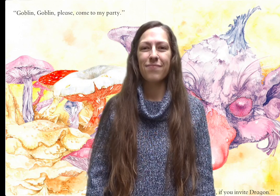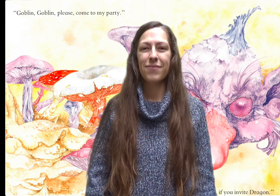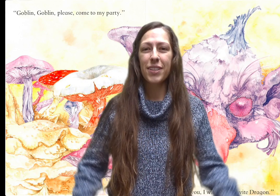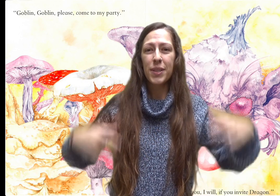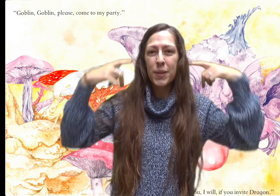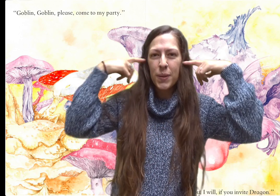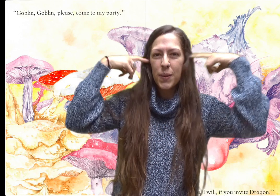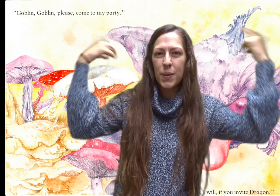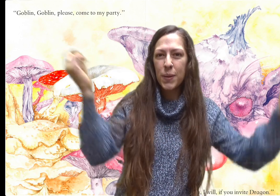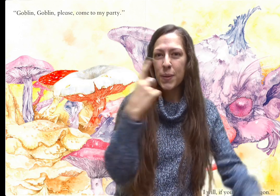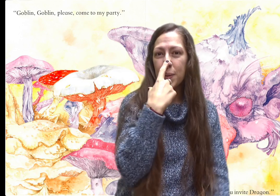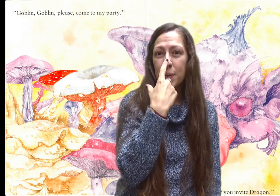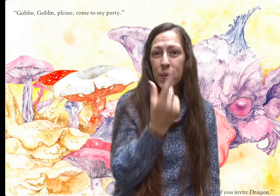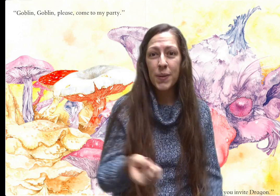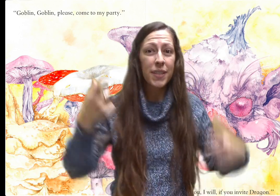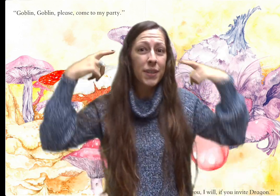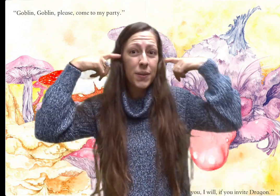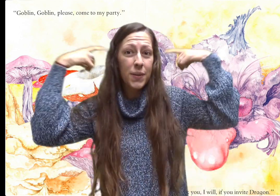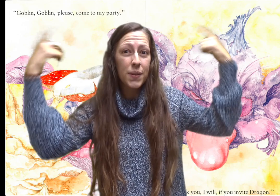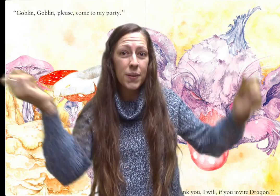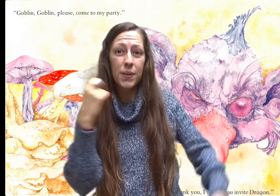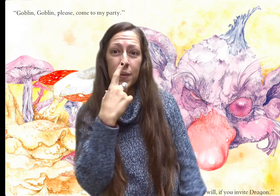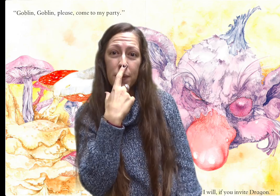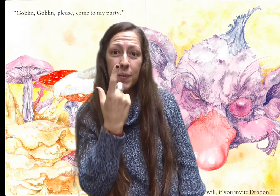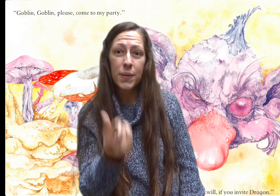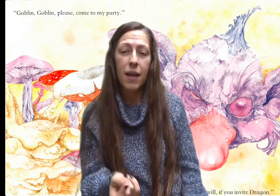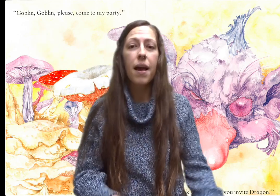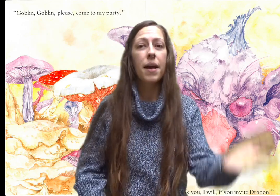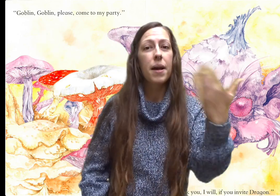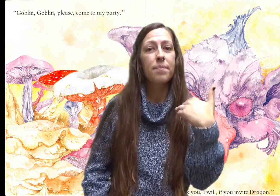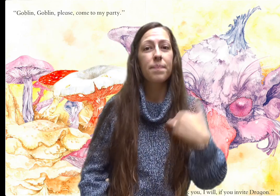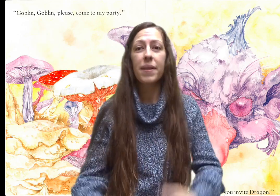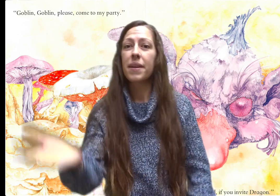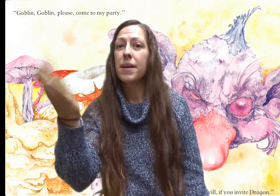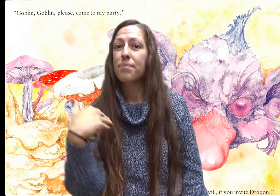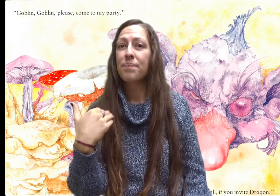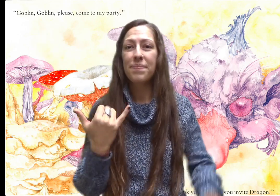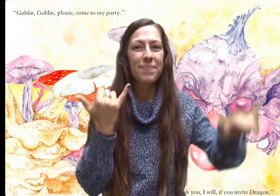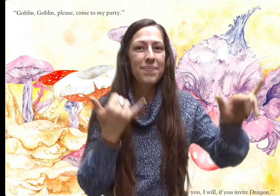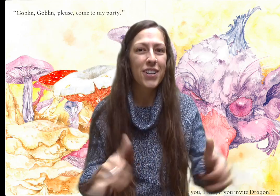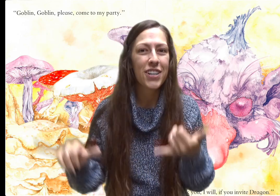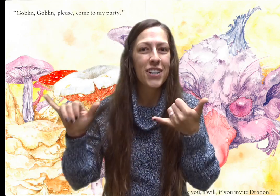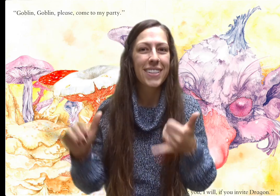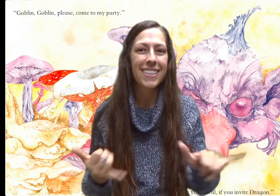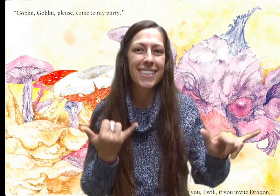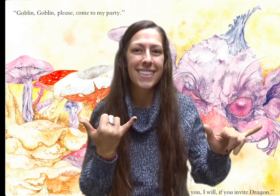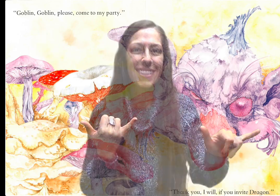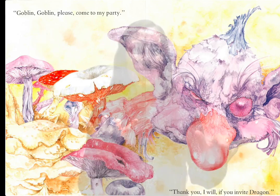Goblin, Goblin, come to my party.